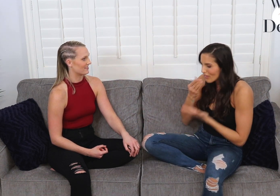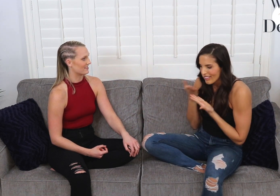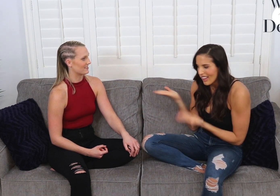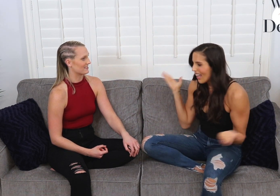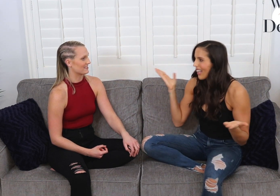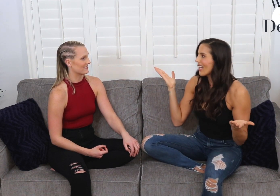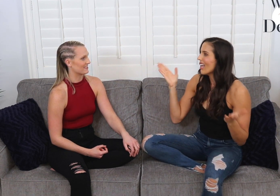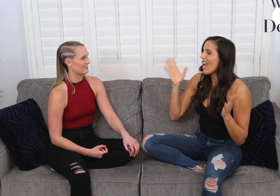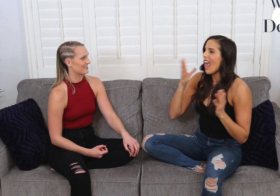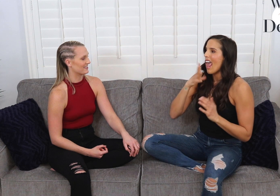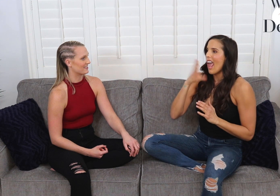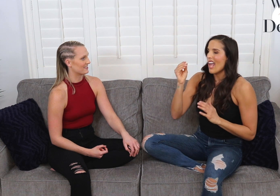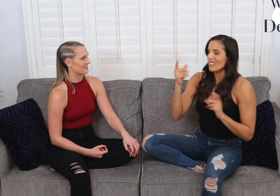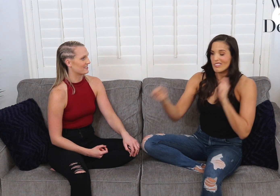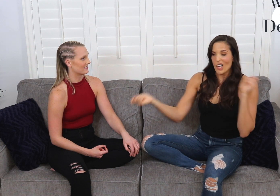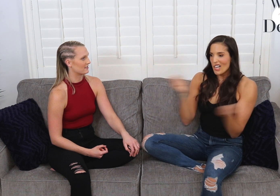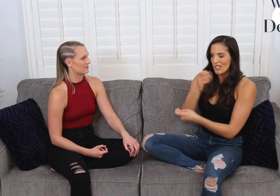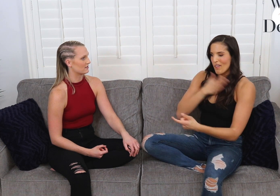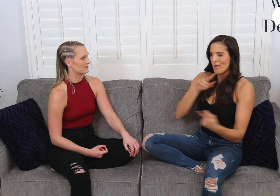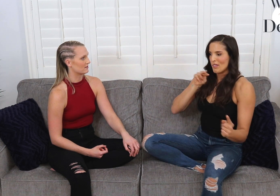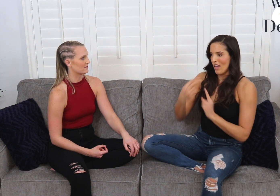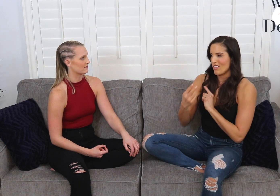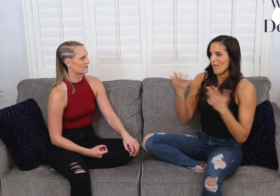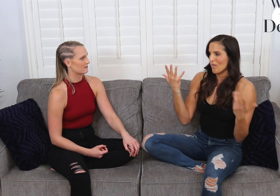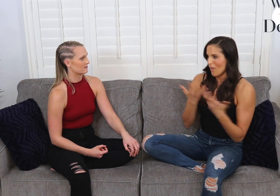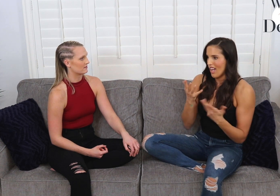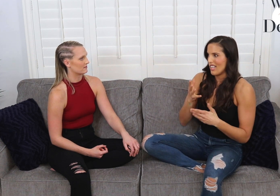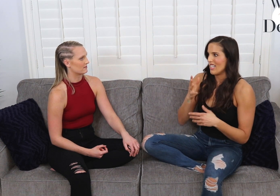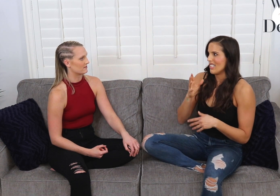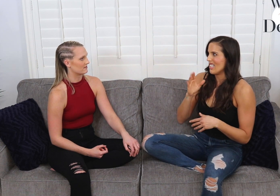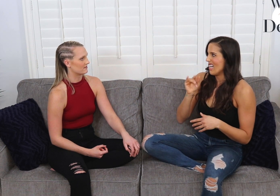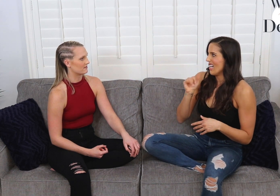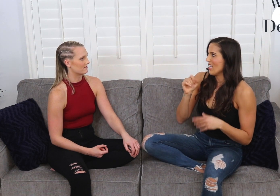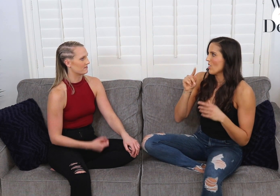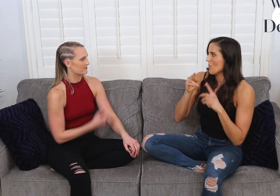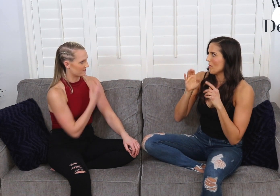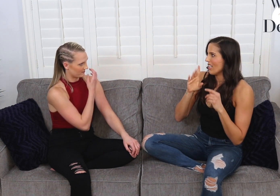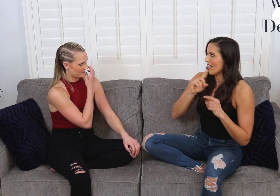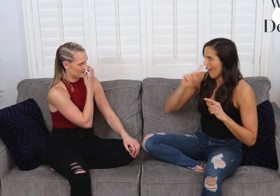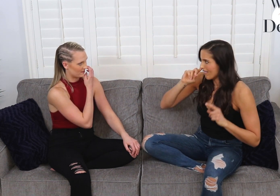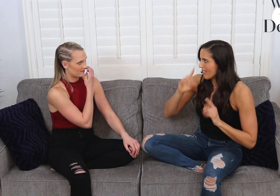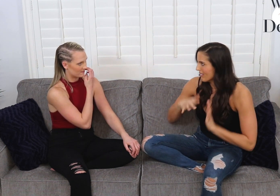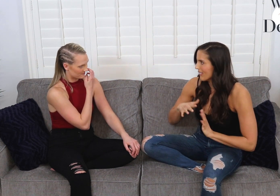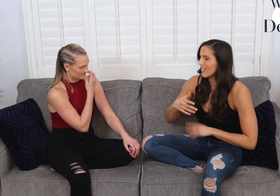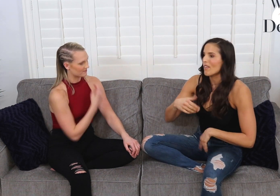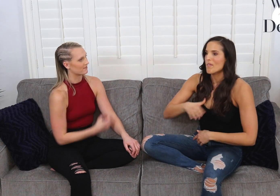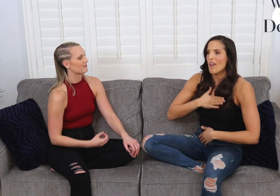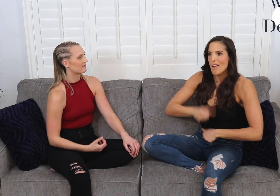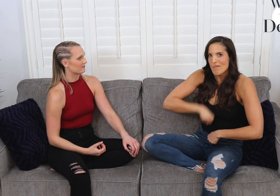you beautiful thing! And it changed my perspective on what it meant to be Deaf.